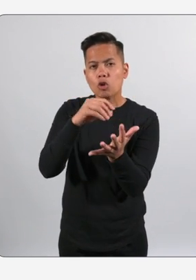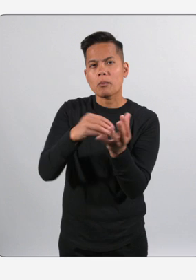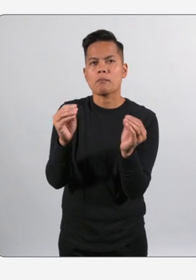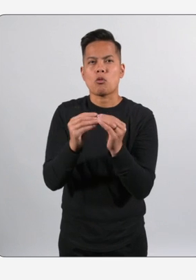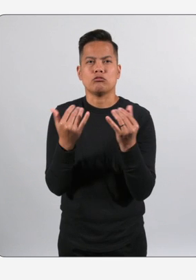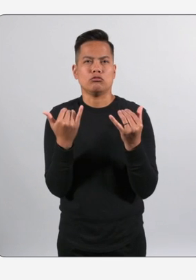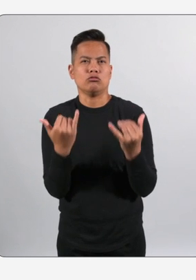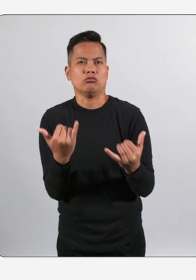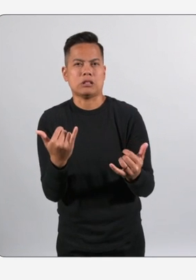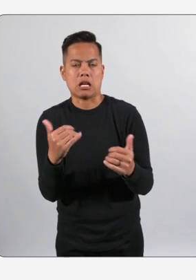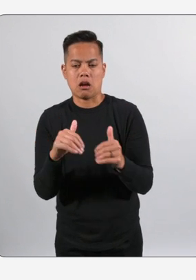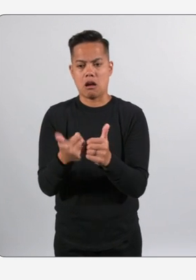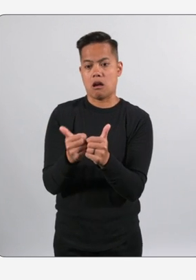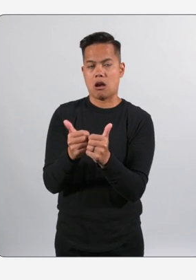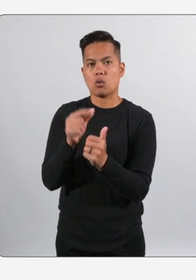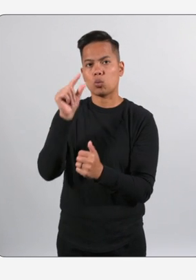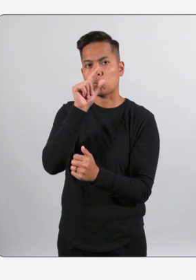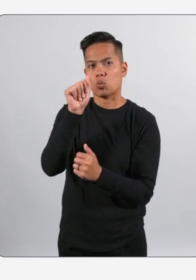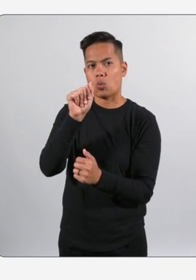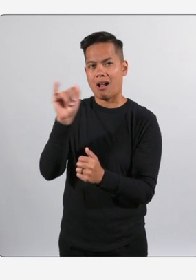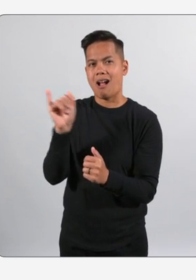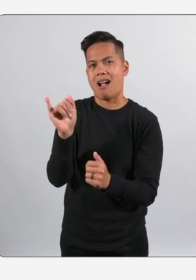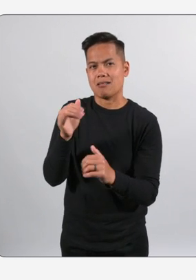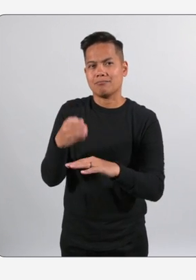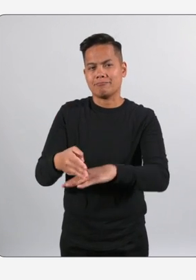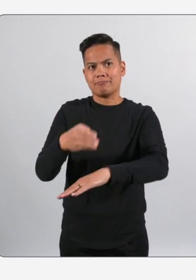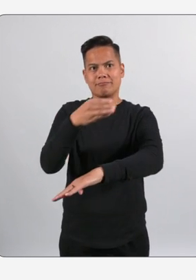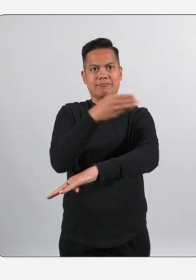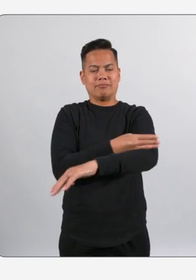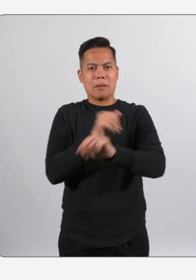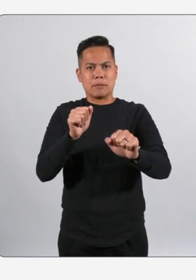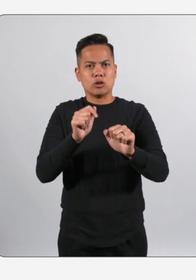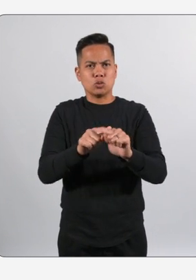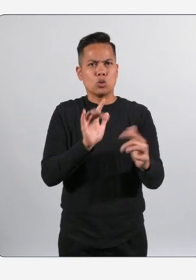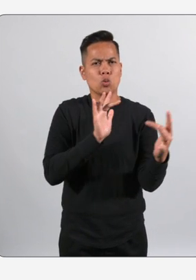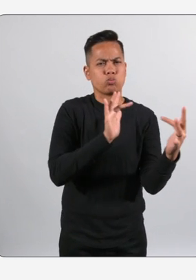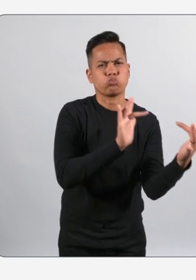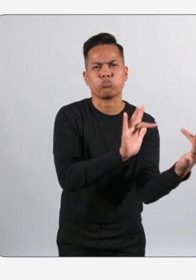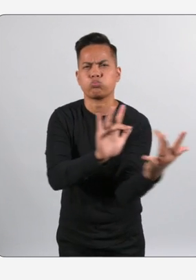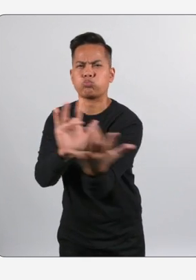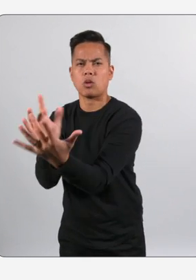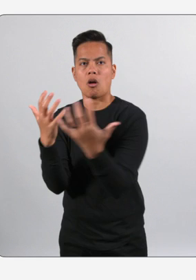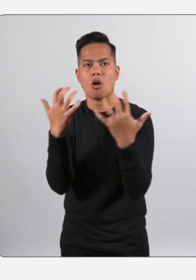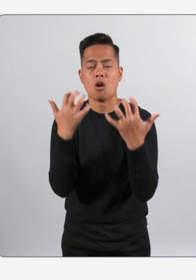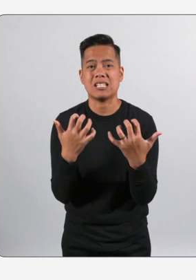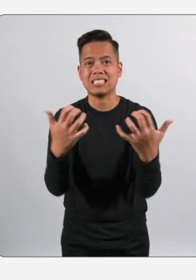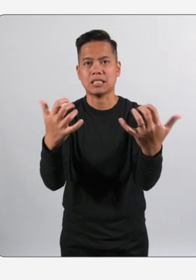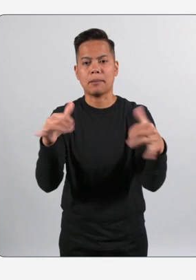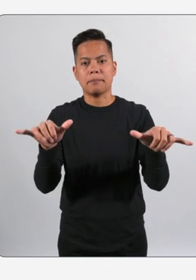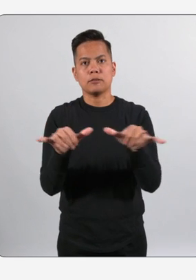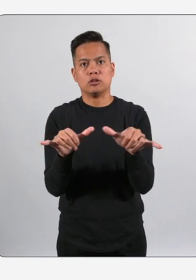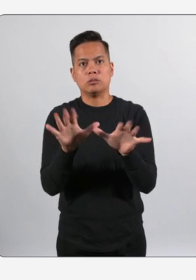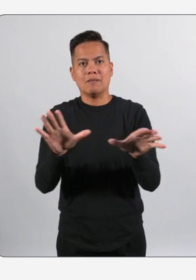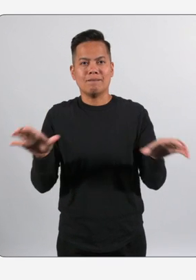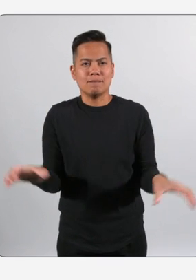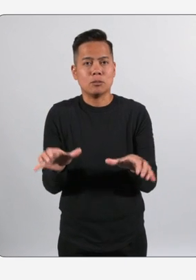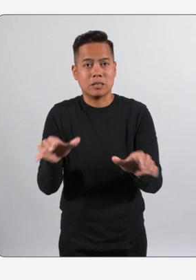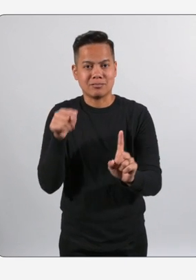how Google AI is improving your ability to reach audiences and measure your performance in a privacy safe way.